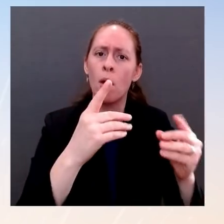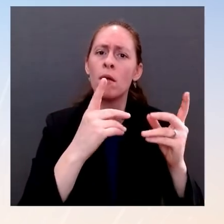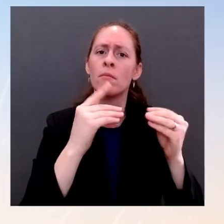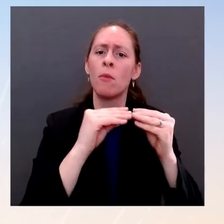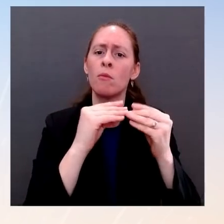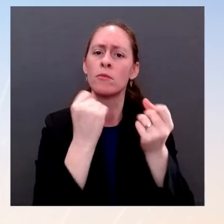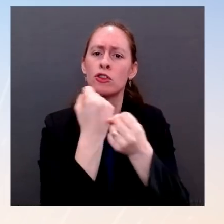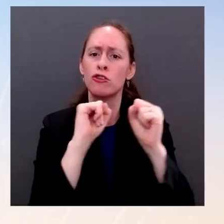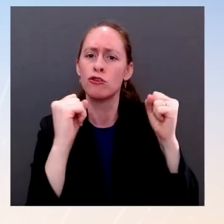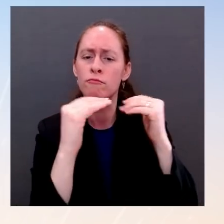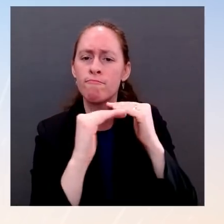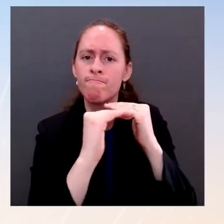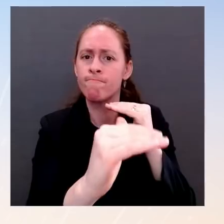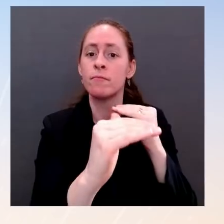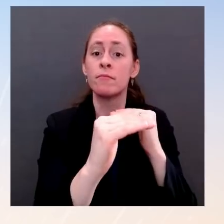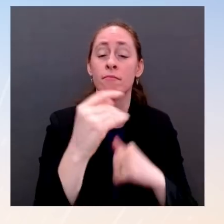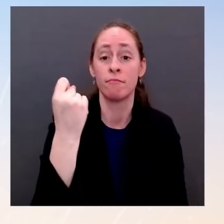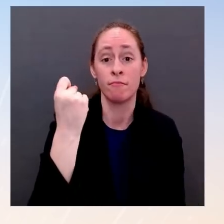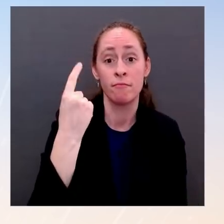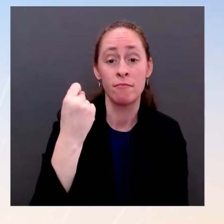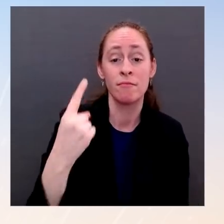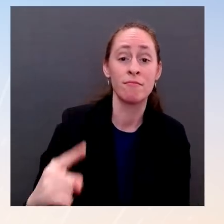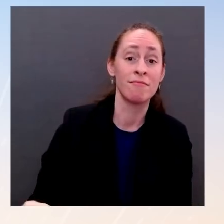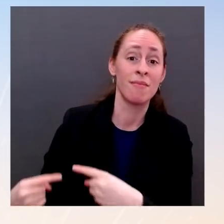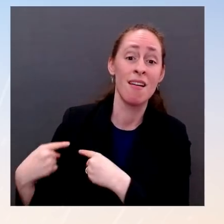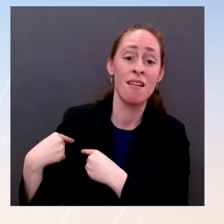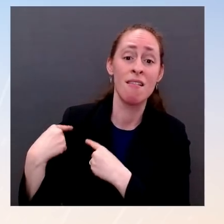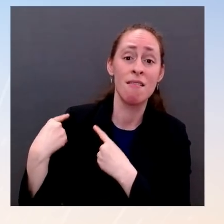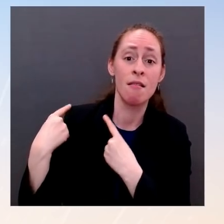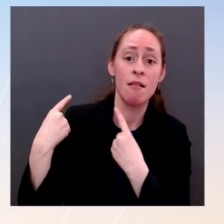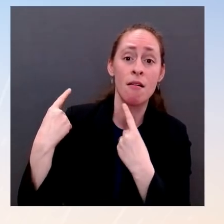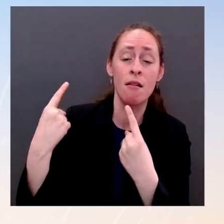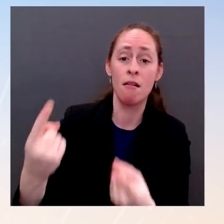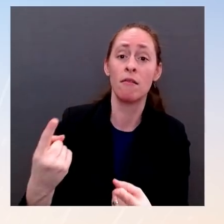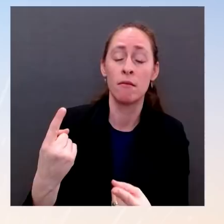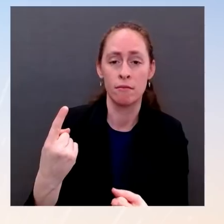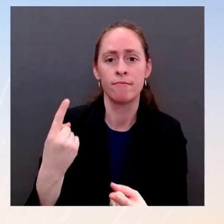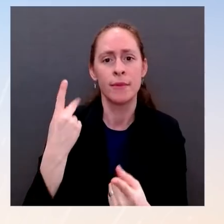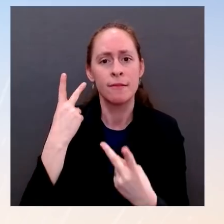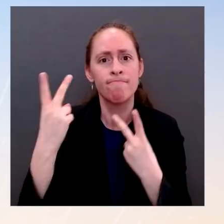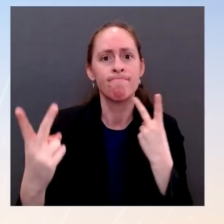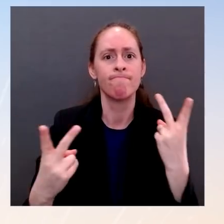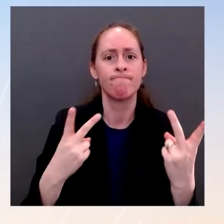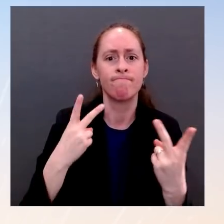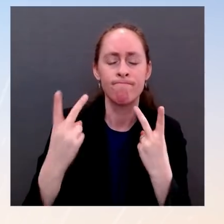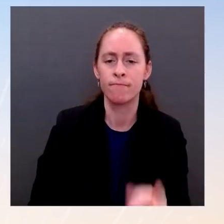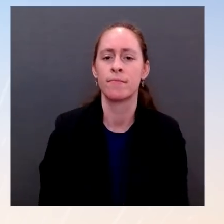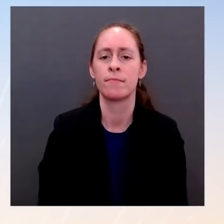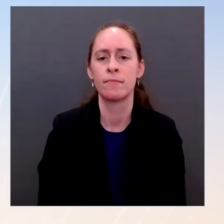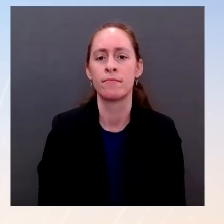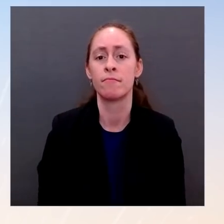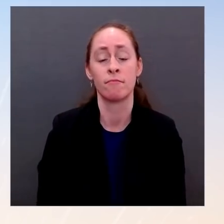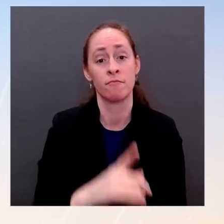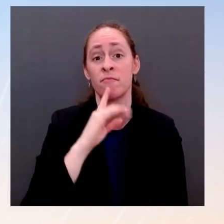They've had an opaque course of -- an extractive model of infrastructure finance, and that's why we're out to compete: because we think we have a better product. Ms. Psaki: Phil.